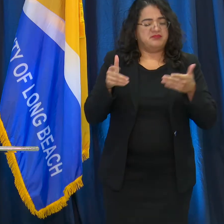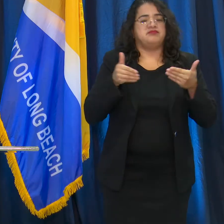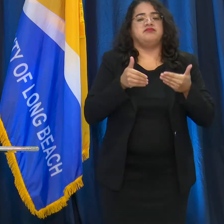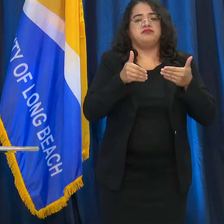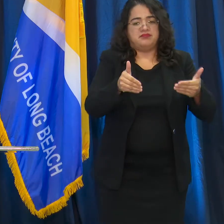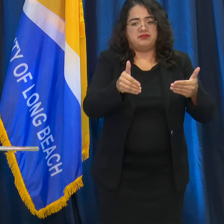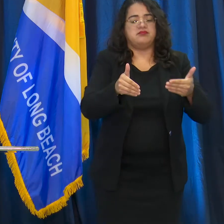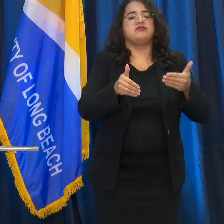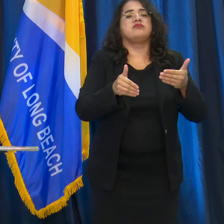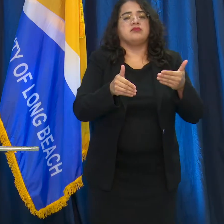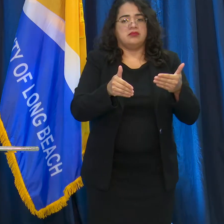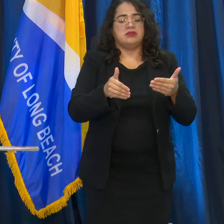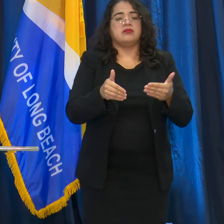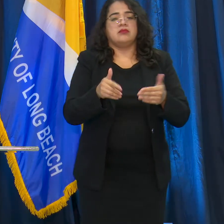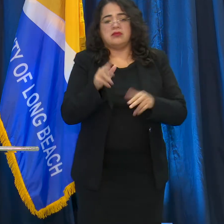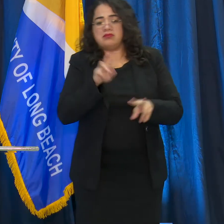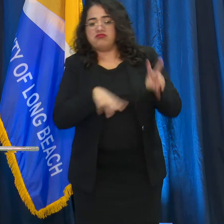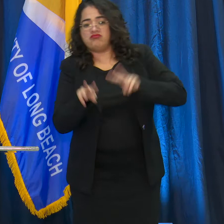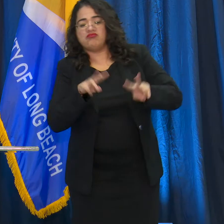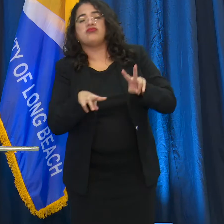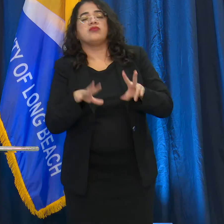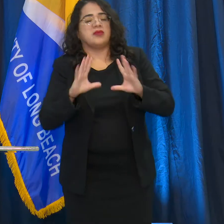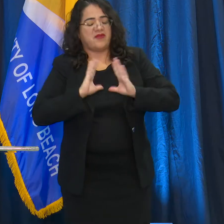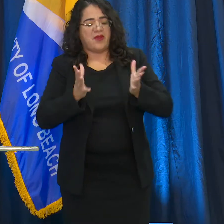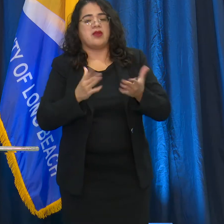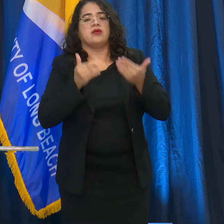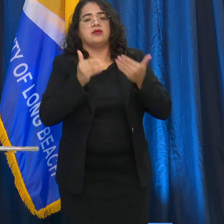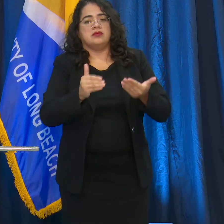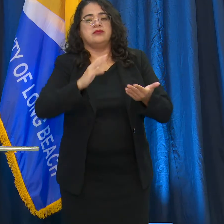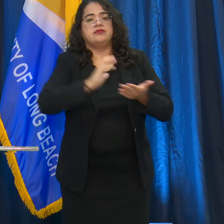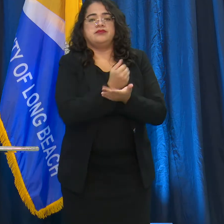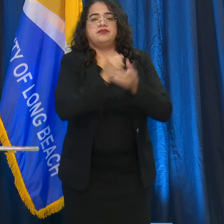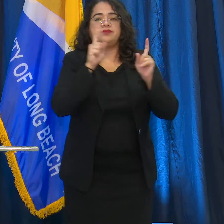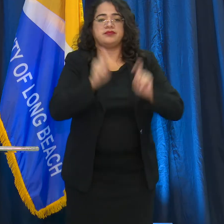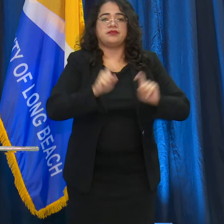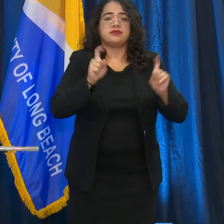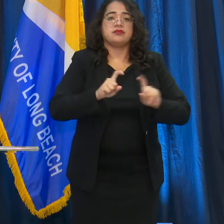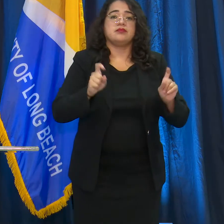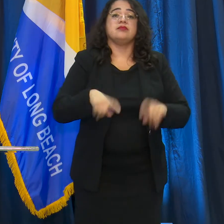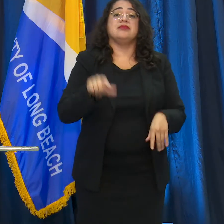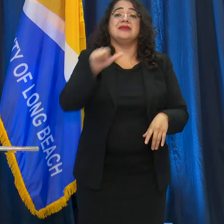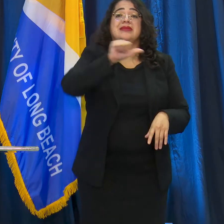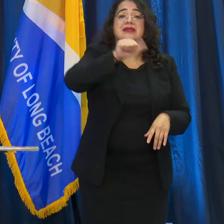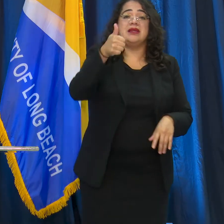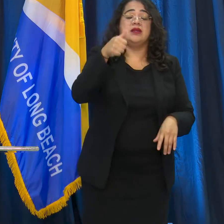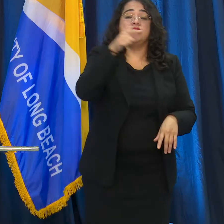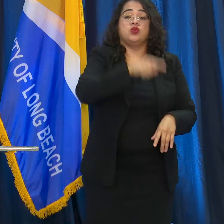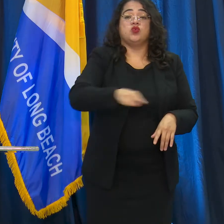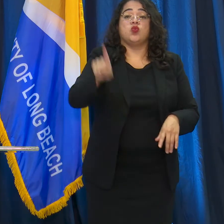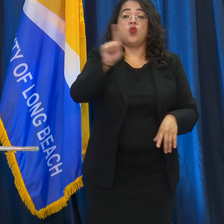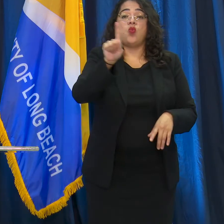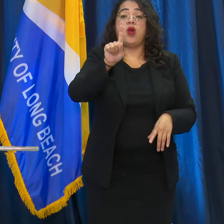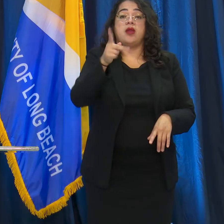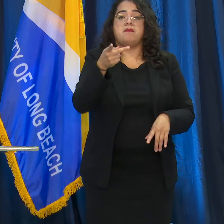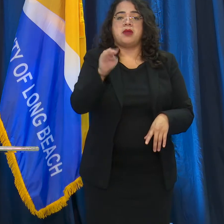and they have symptoms then they will be able to be tested through the RAC. The RAC is open from 10 a.m. to 1 p.m. on weekdays, and it is walk-in.